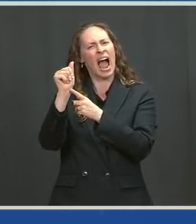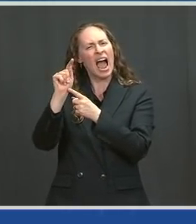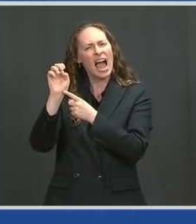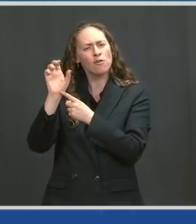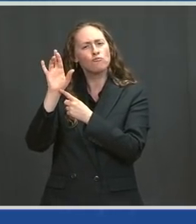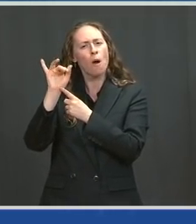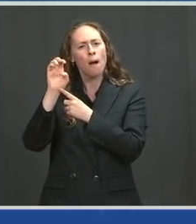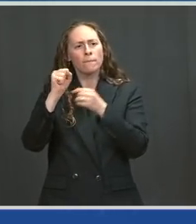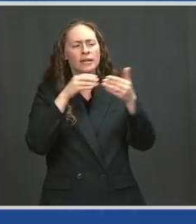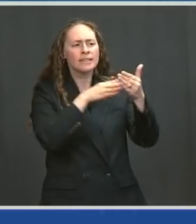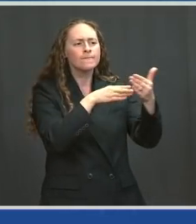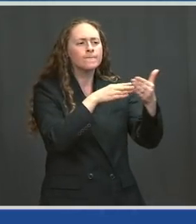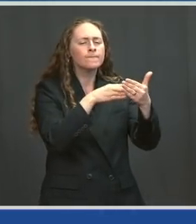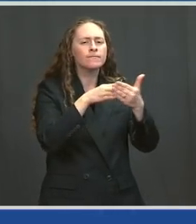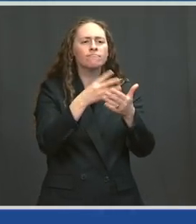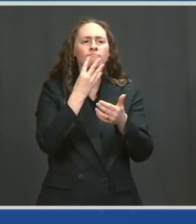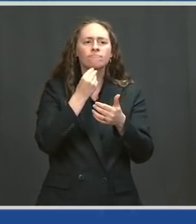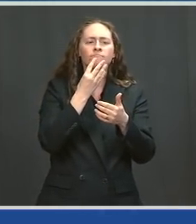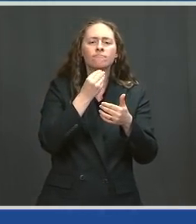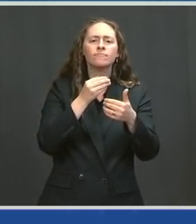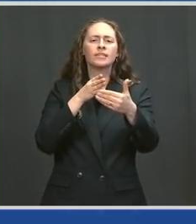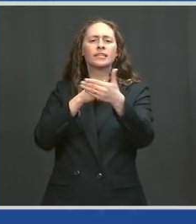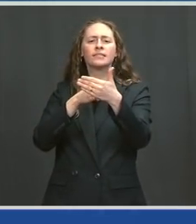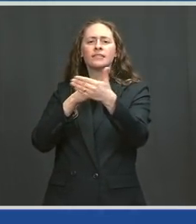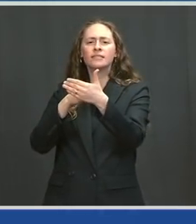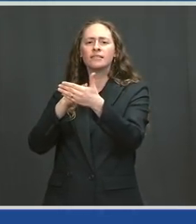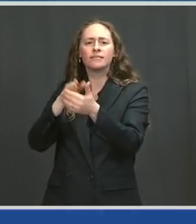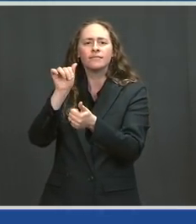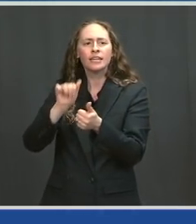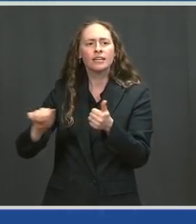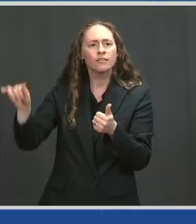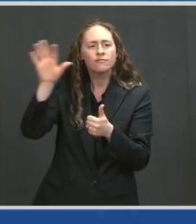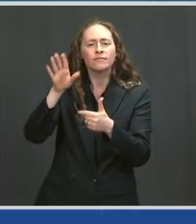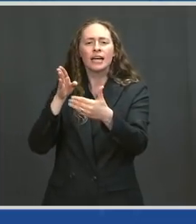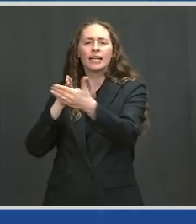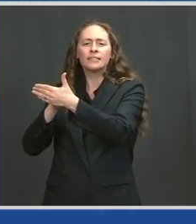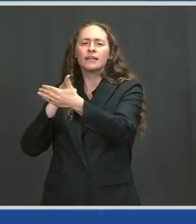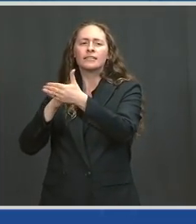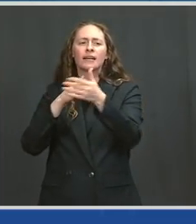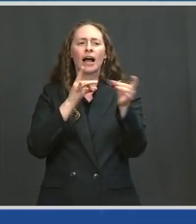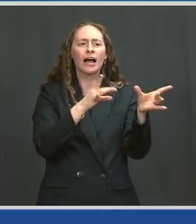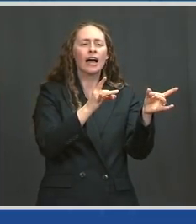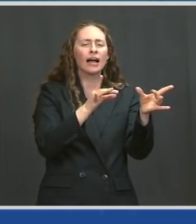Hate that never goes away. Hate only hides. Jessie, I think I mentioned this to you,